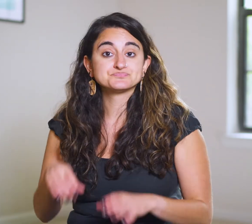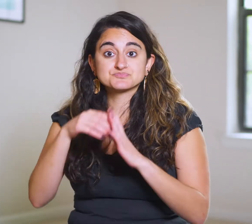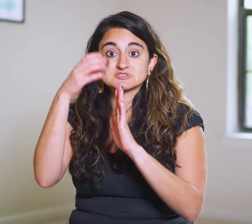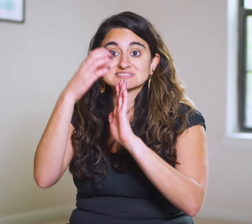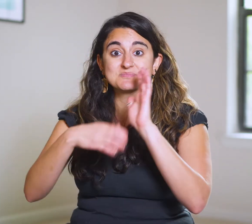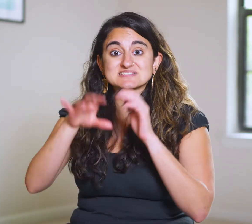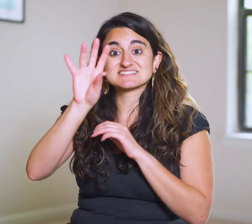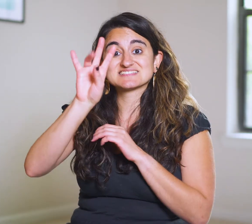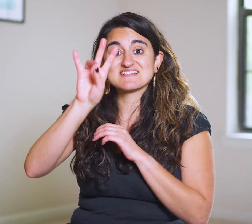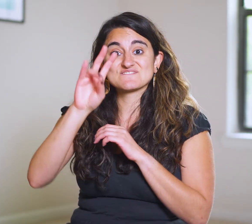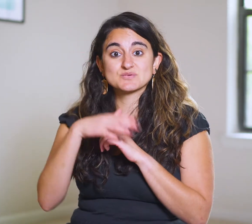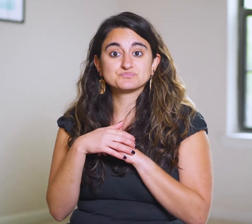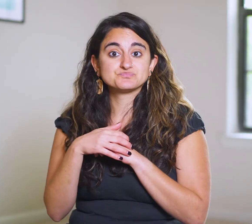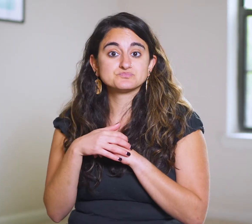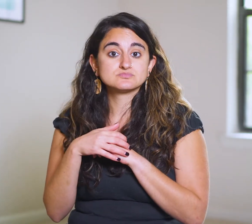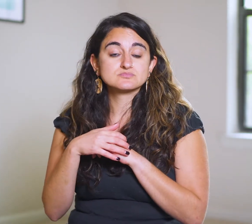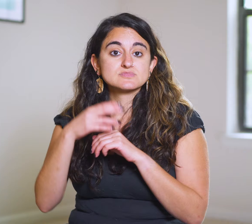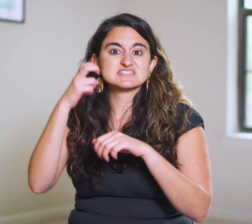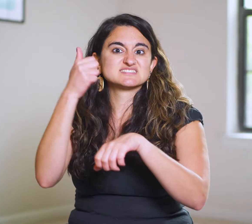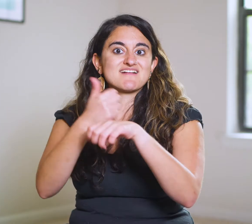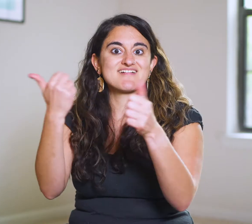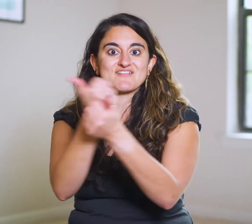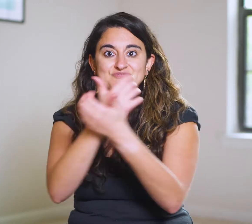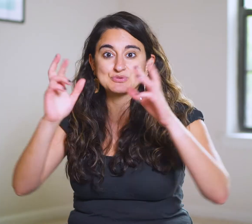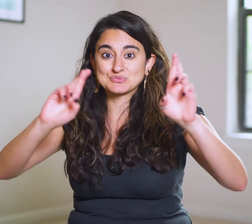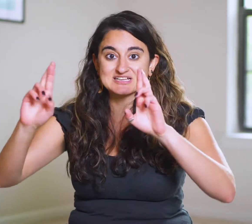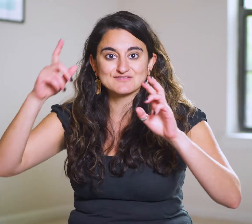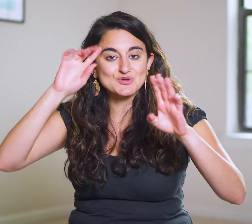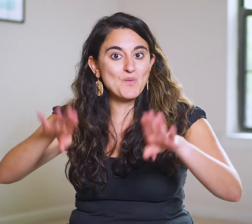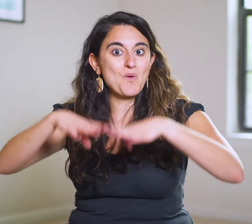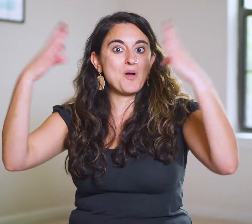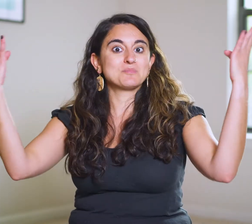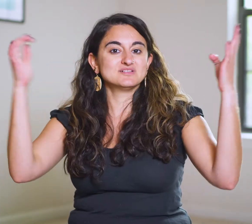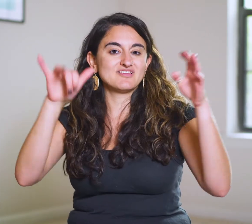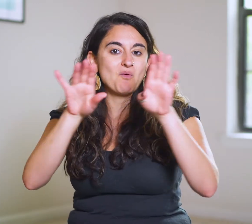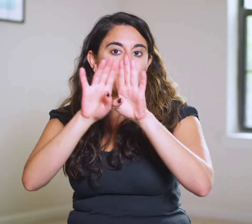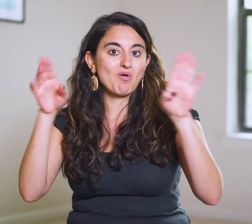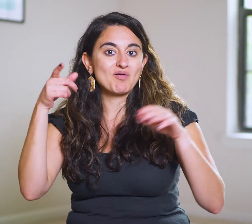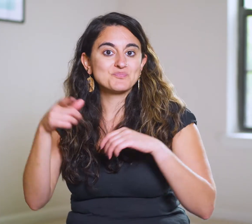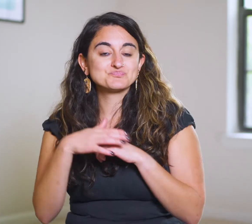In chapter 7, he sets everything in order for the grand opening.